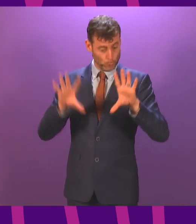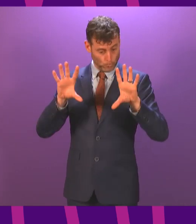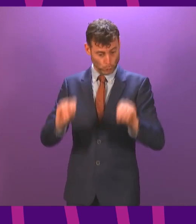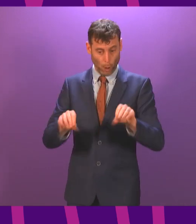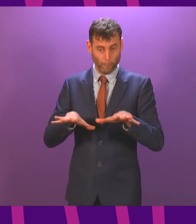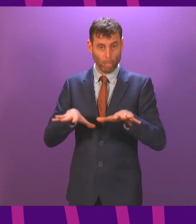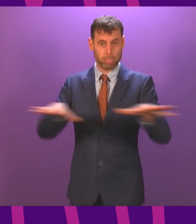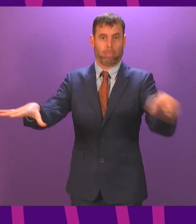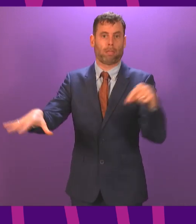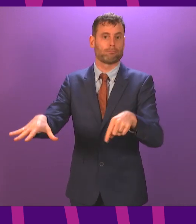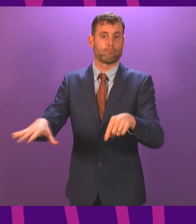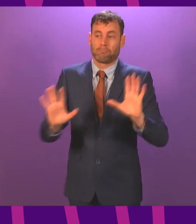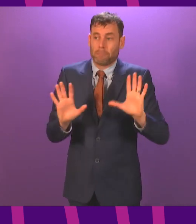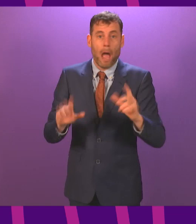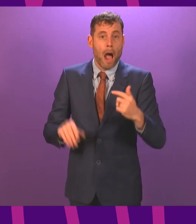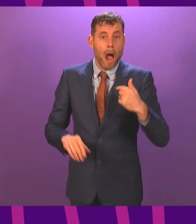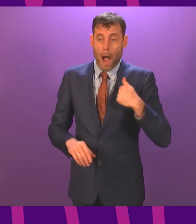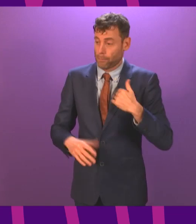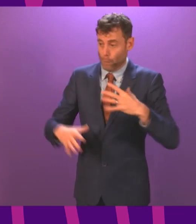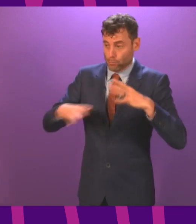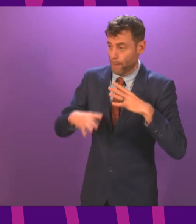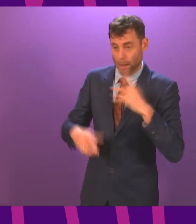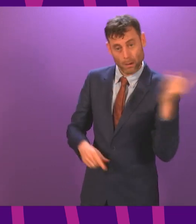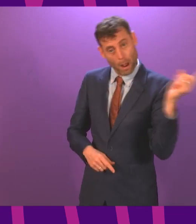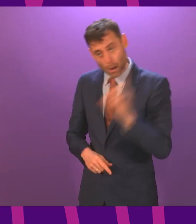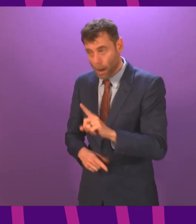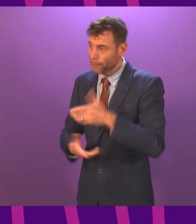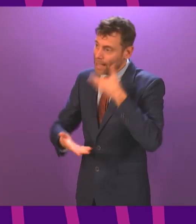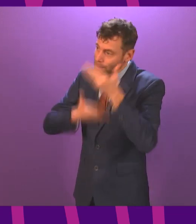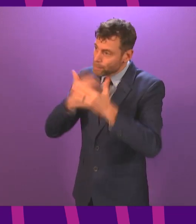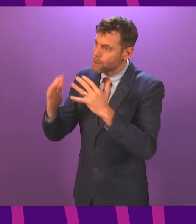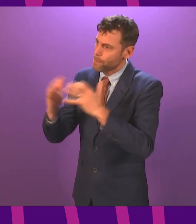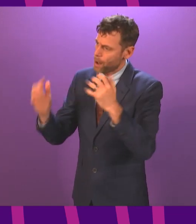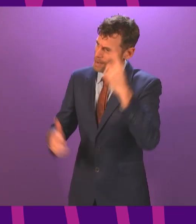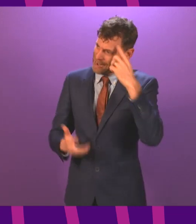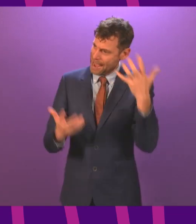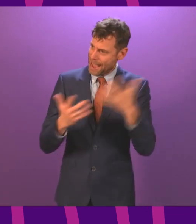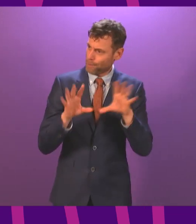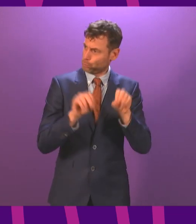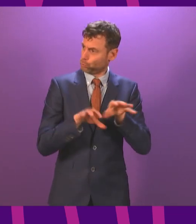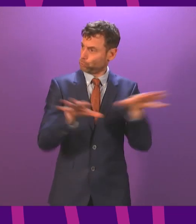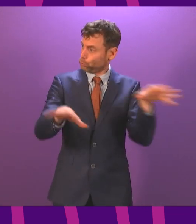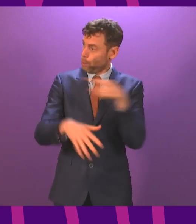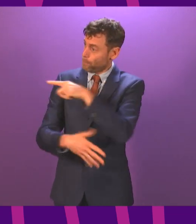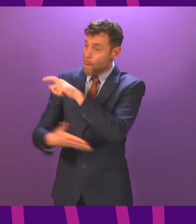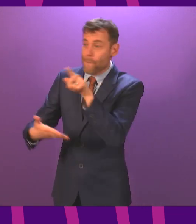the virus. I have no objection to Parliament being involved up front and as early as possible,